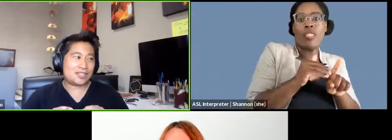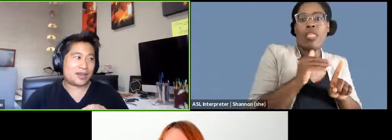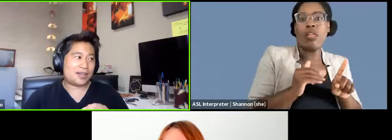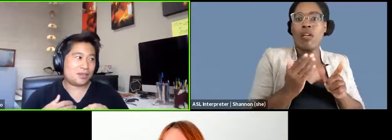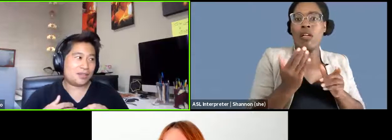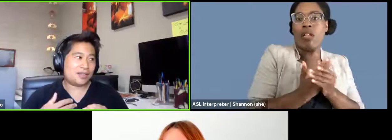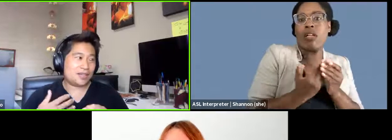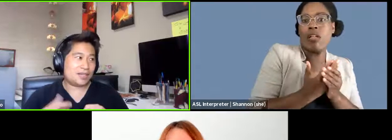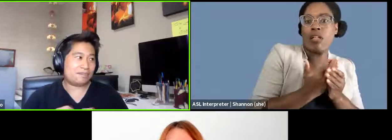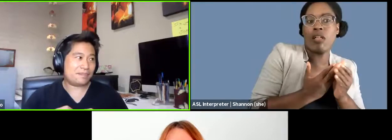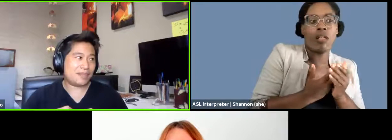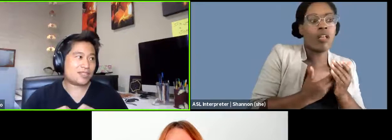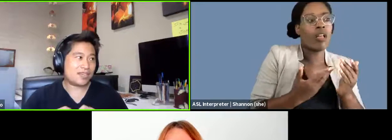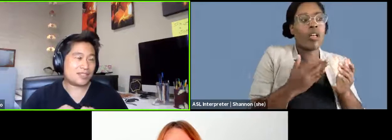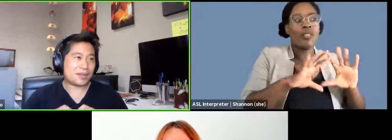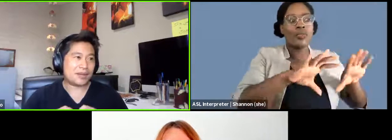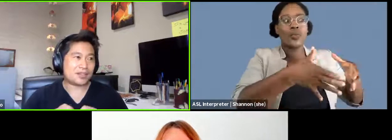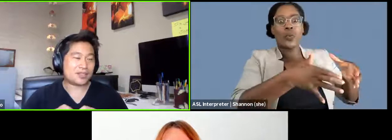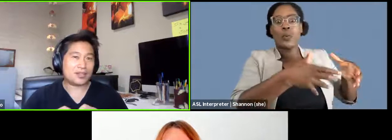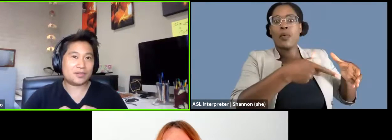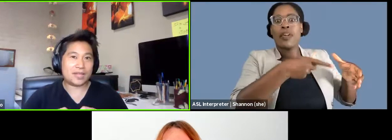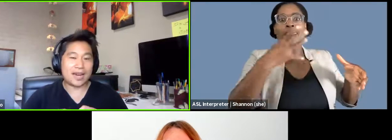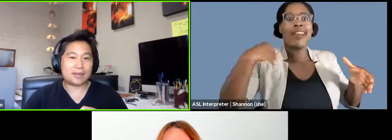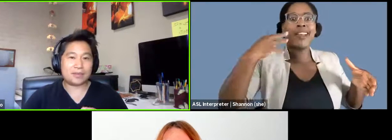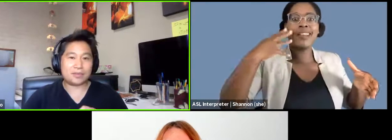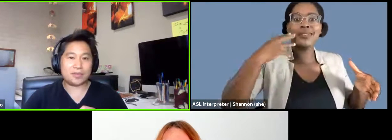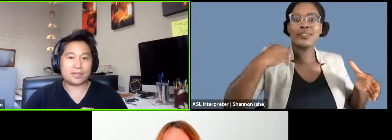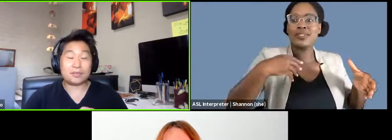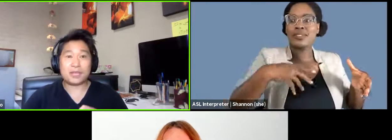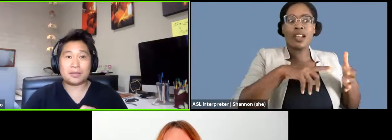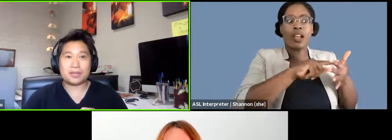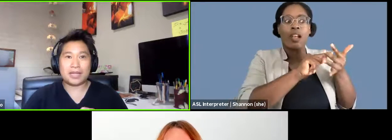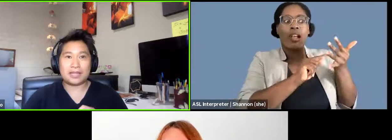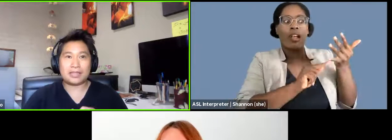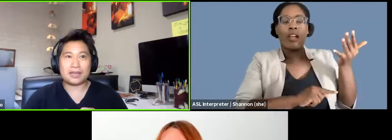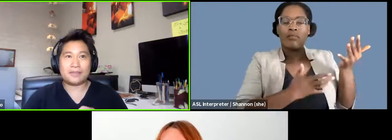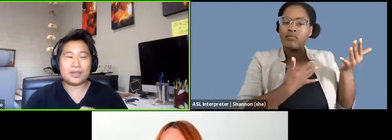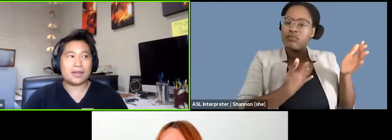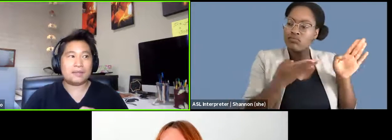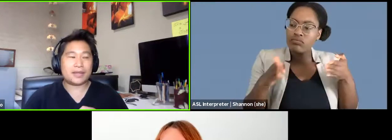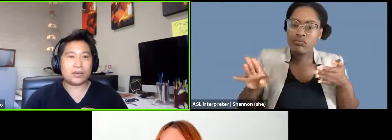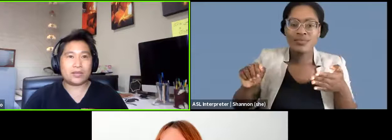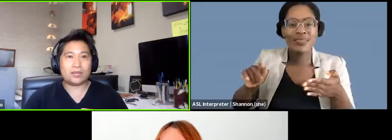strikes me. It just tugs at my heartstrings when it happens because sometimes as a minority you